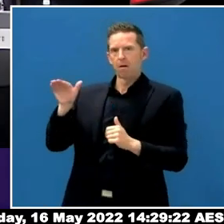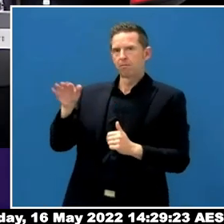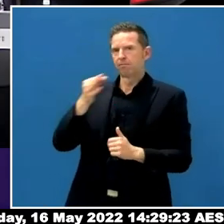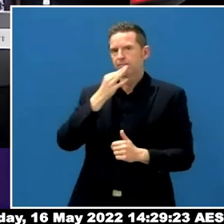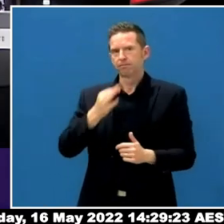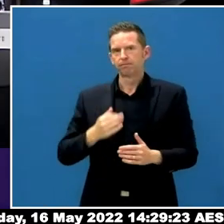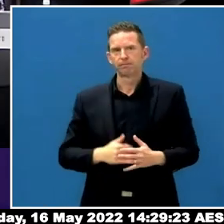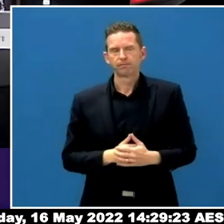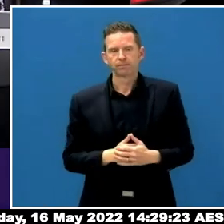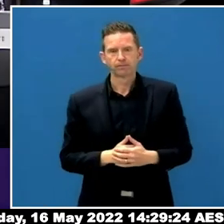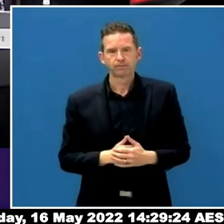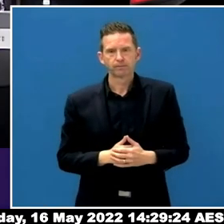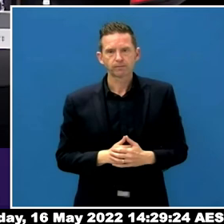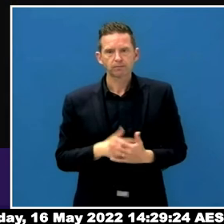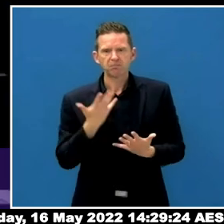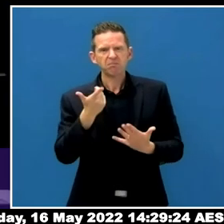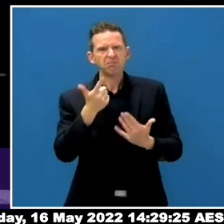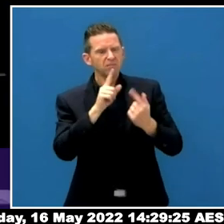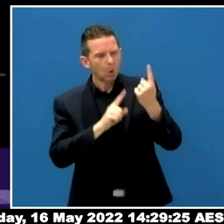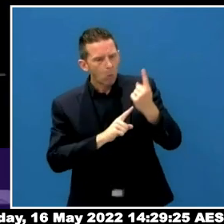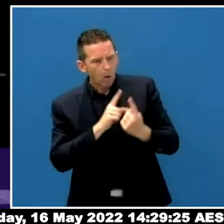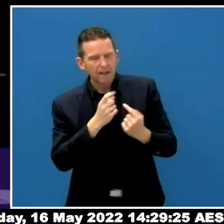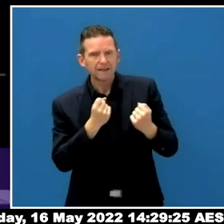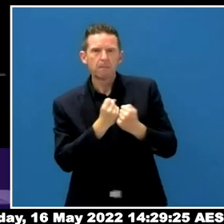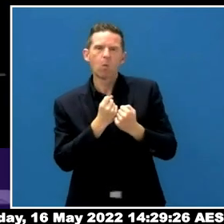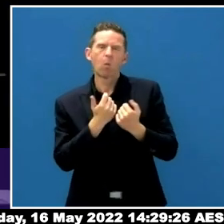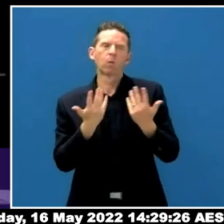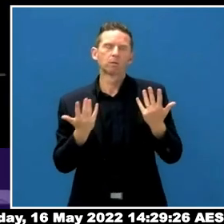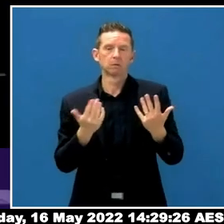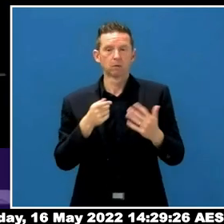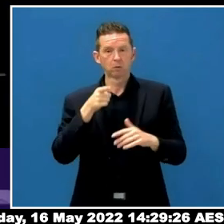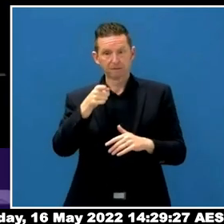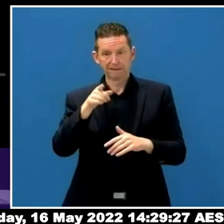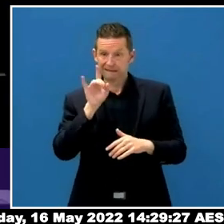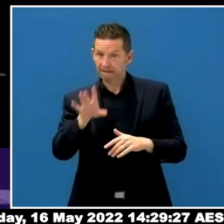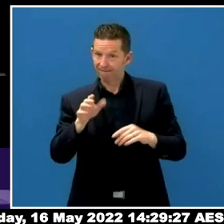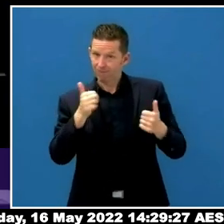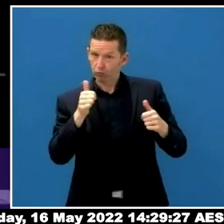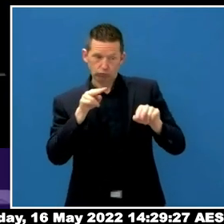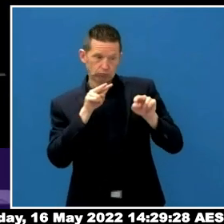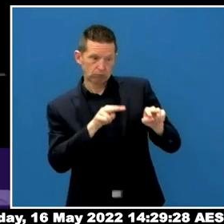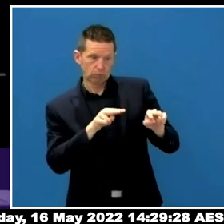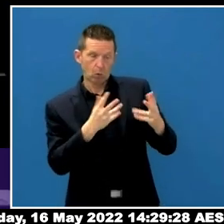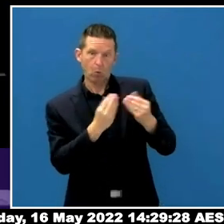observe that support at the centre when Simon was there? Not that I know of.